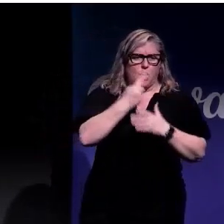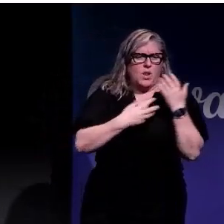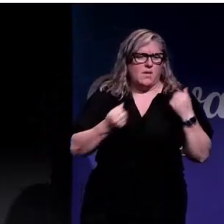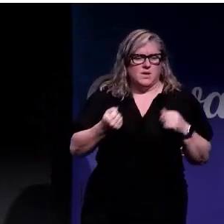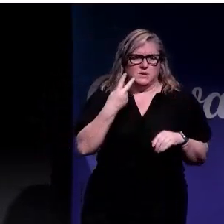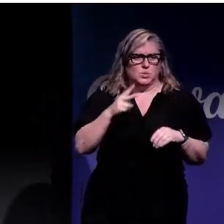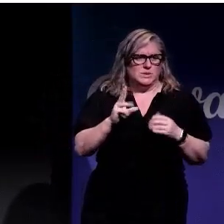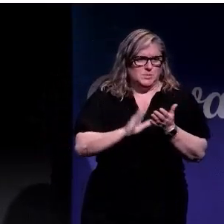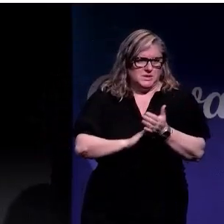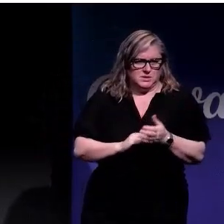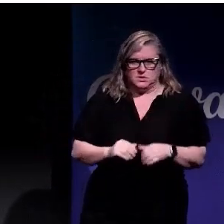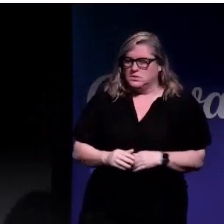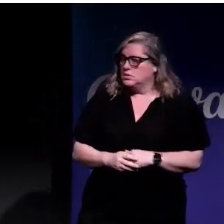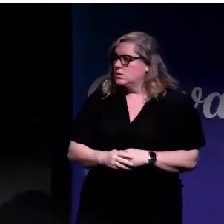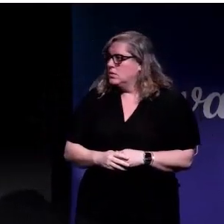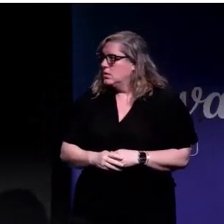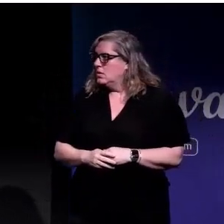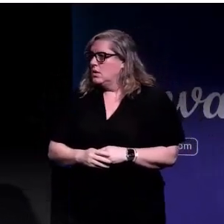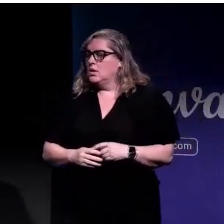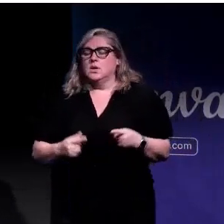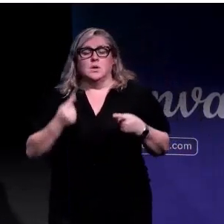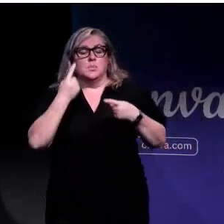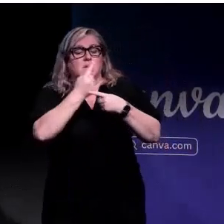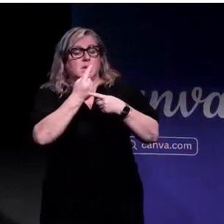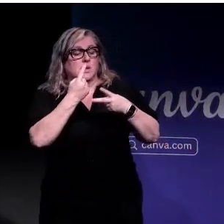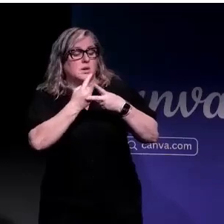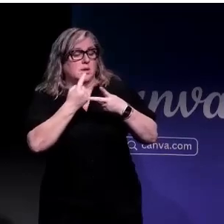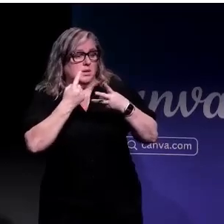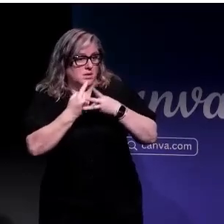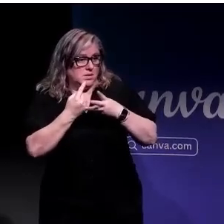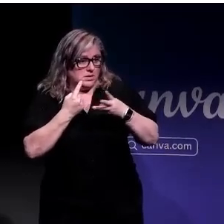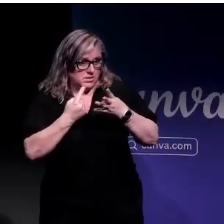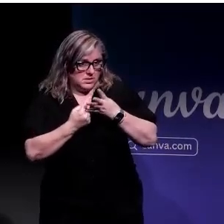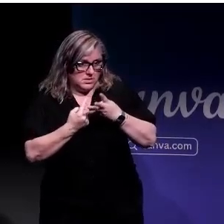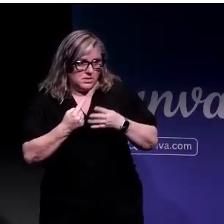So I want to go through each one and talk about how we've been looking at